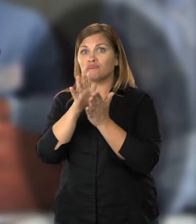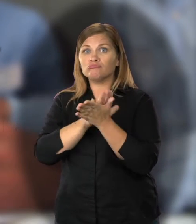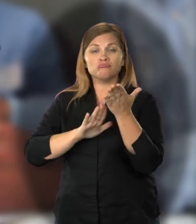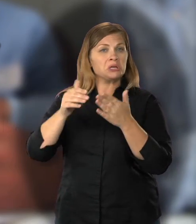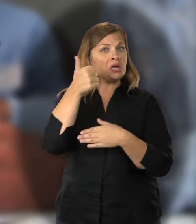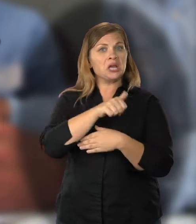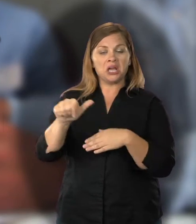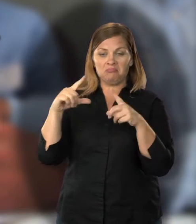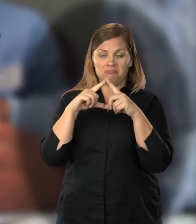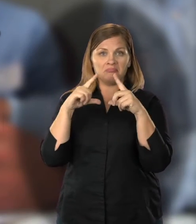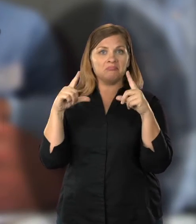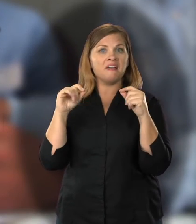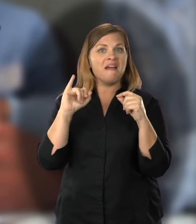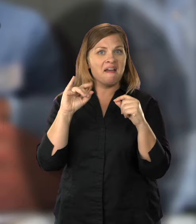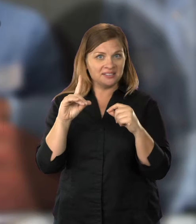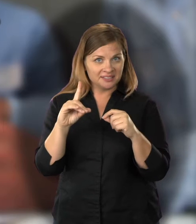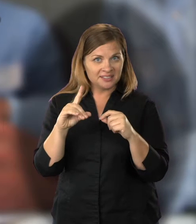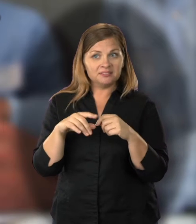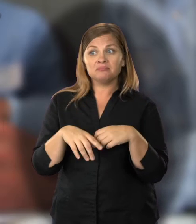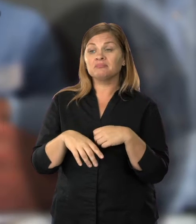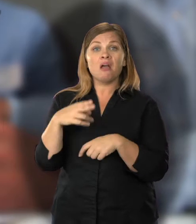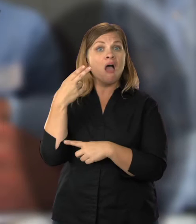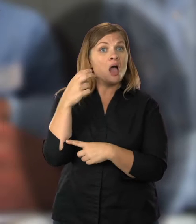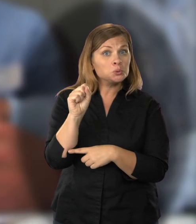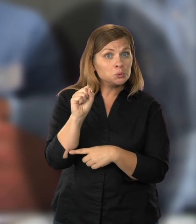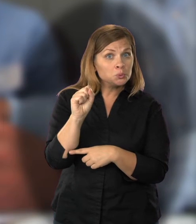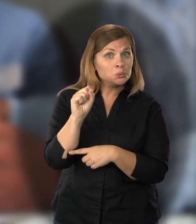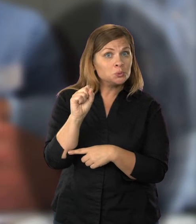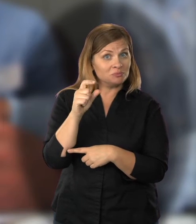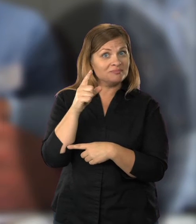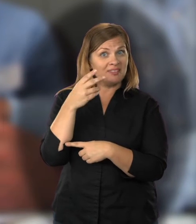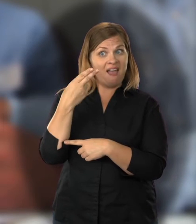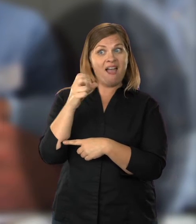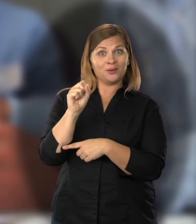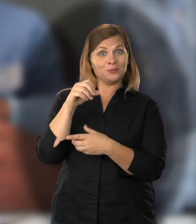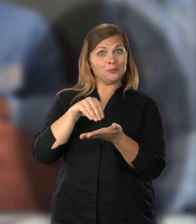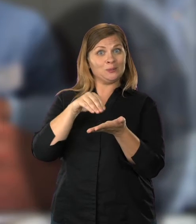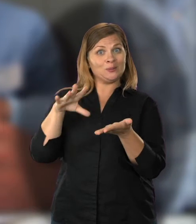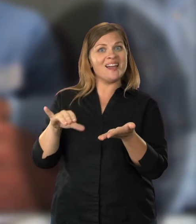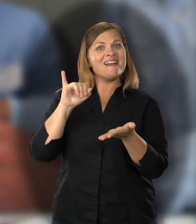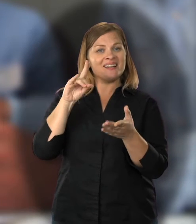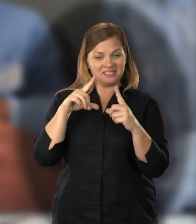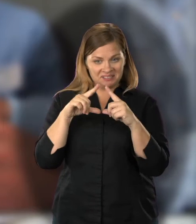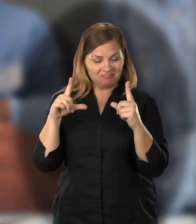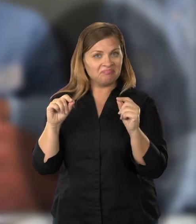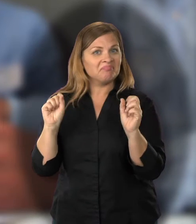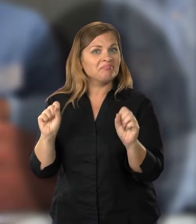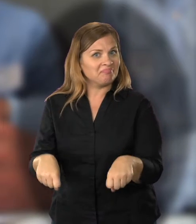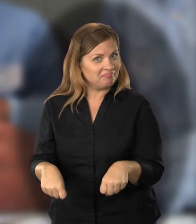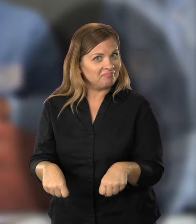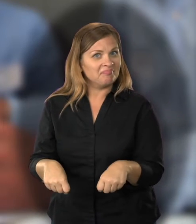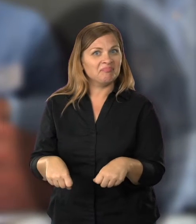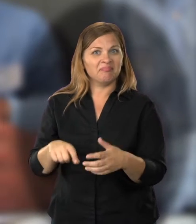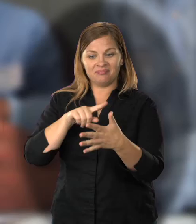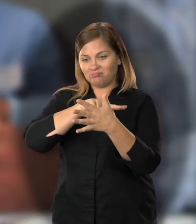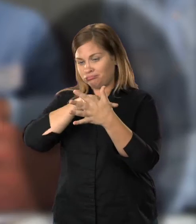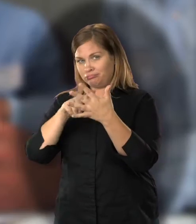or Minnesota high school ID card.